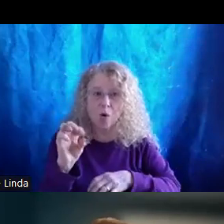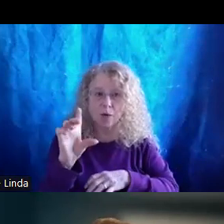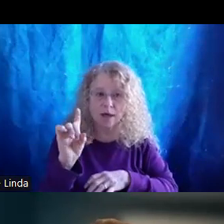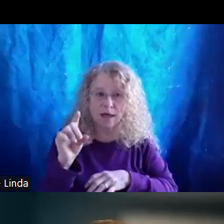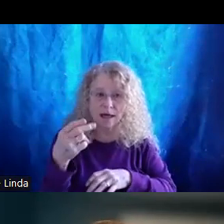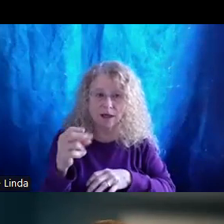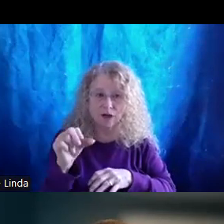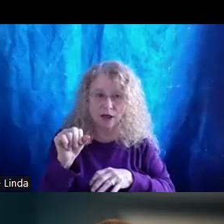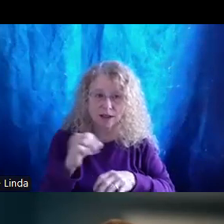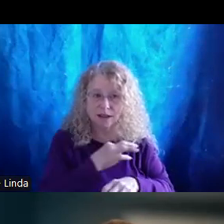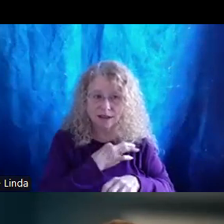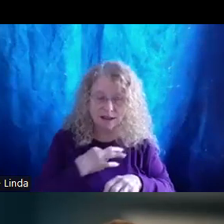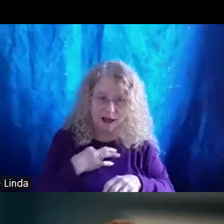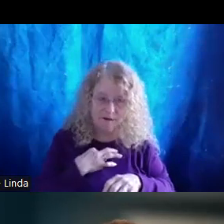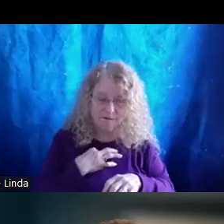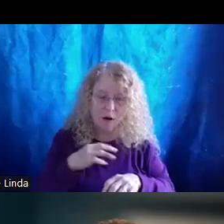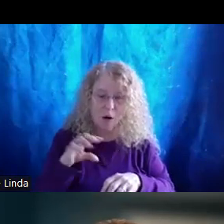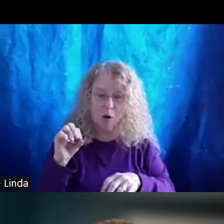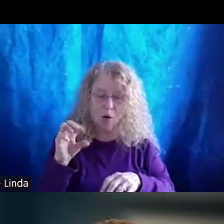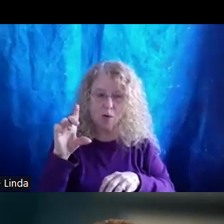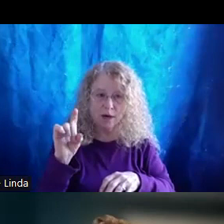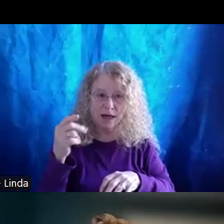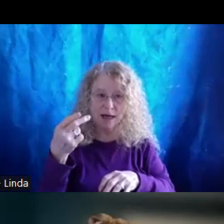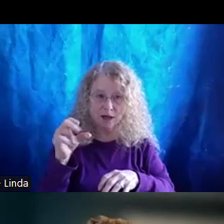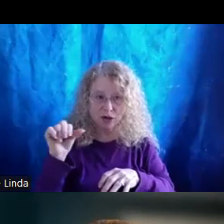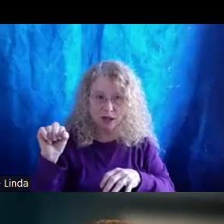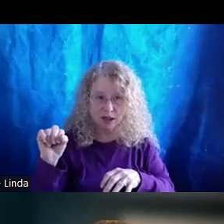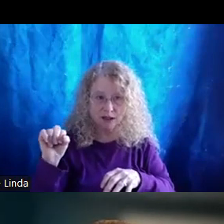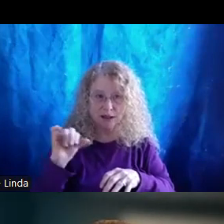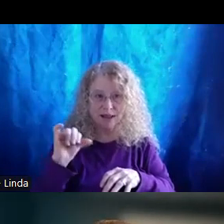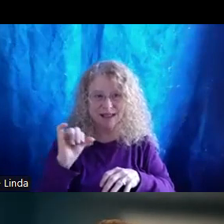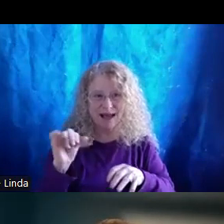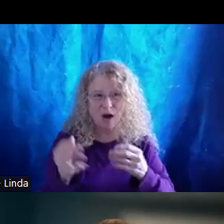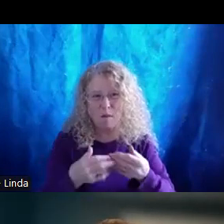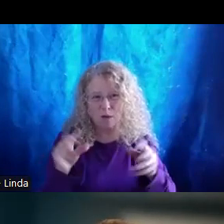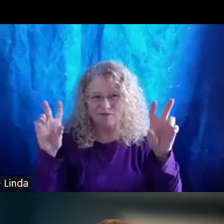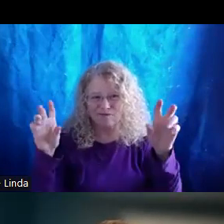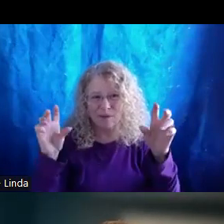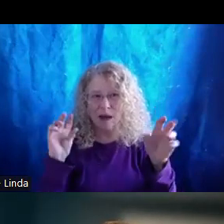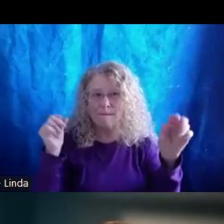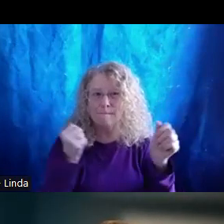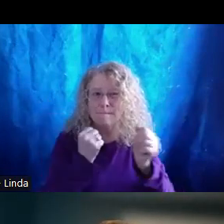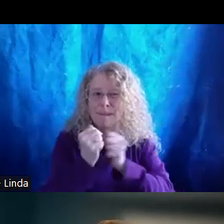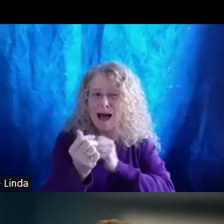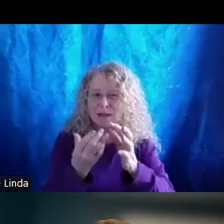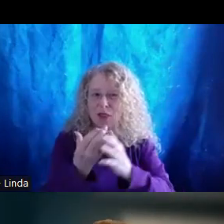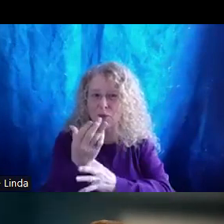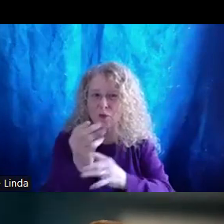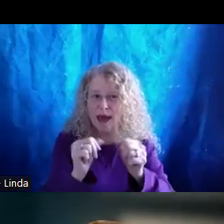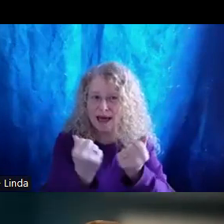ODHS, IT IS ALMOST LIKE A QUOTE, PASS-THROUGH AGENCY FOR THESE FUNDS.